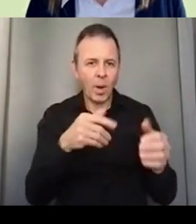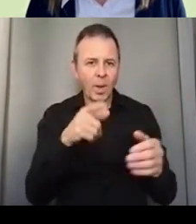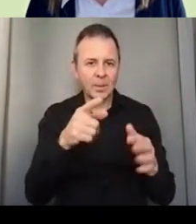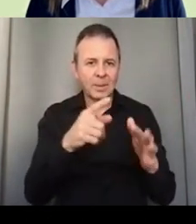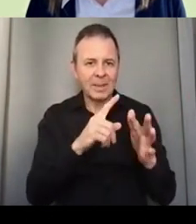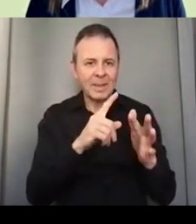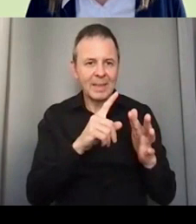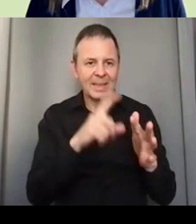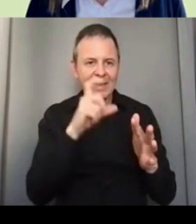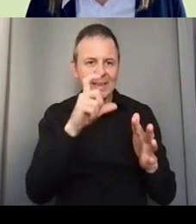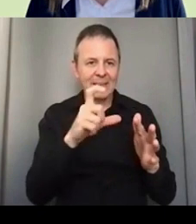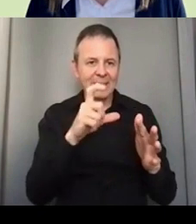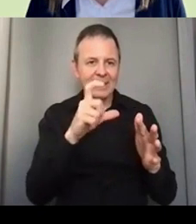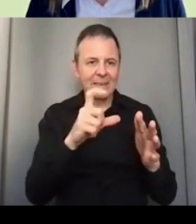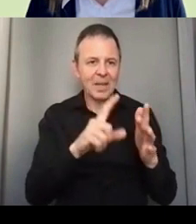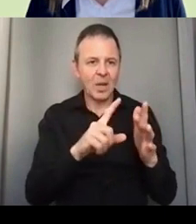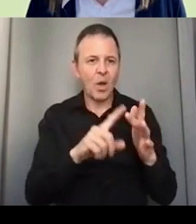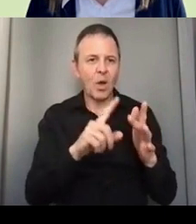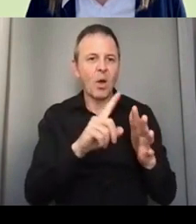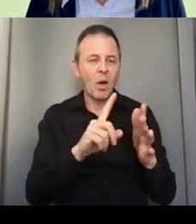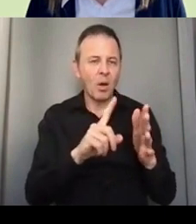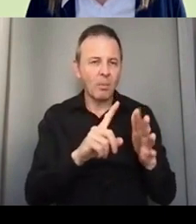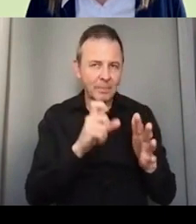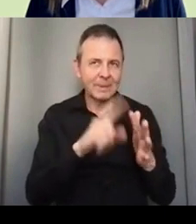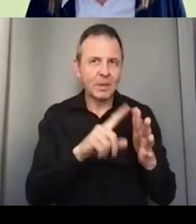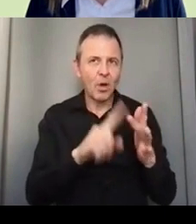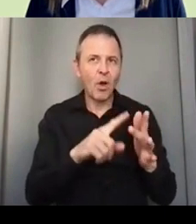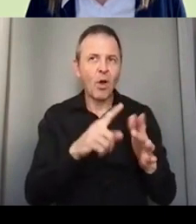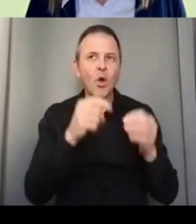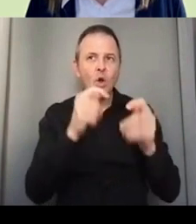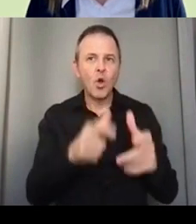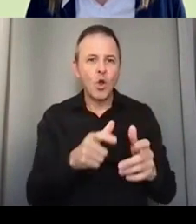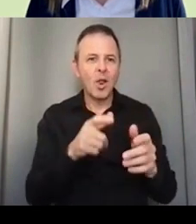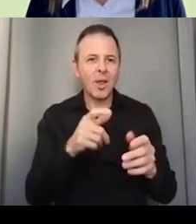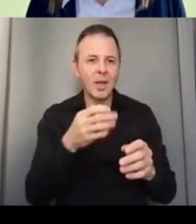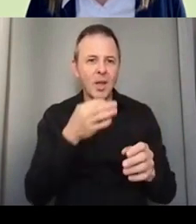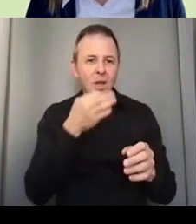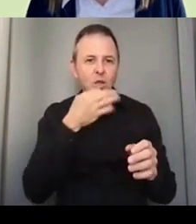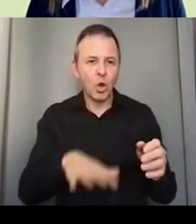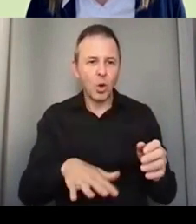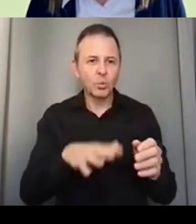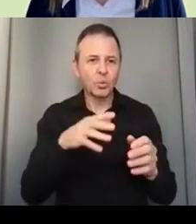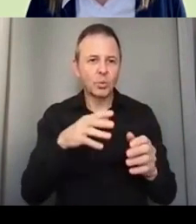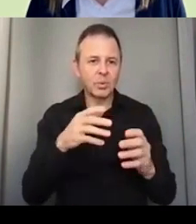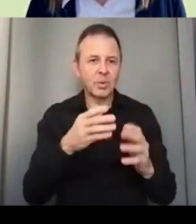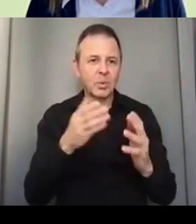partner is your early childhood education intervention partner and the AAT